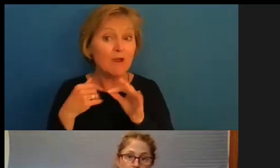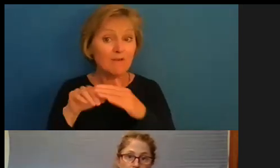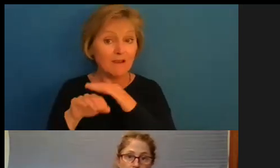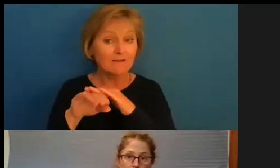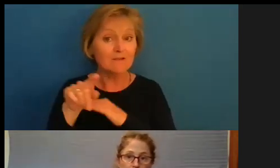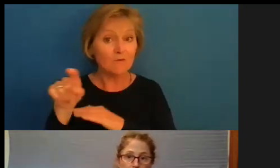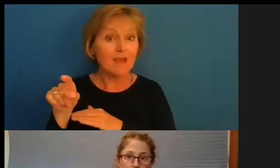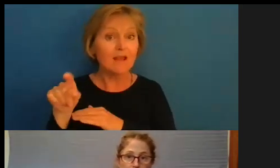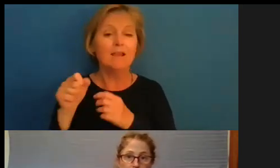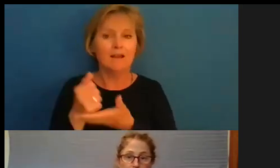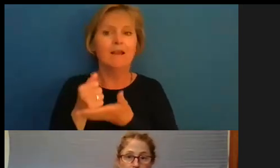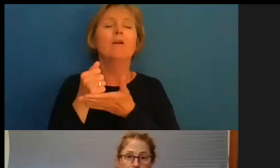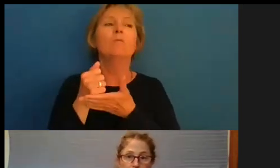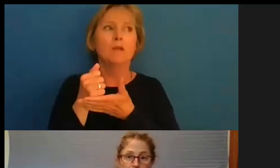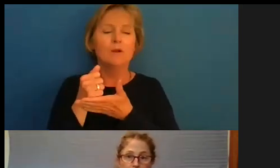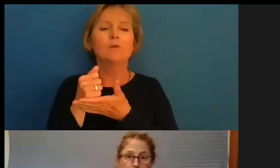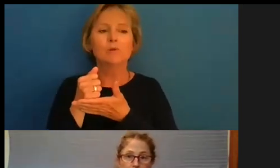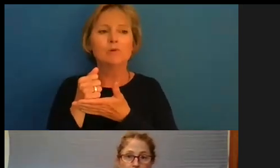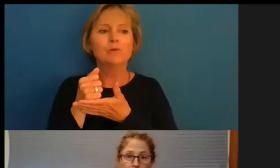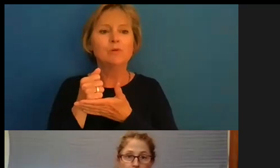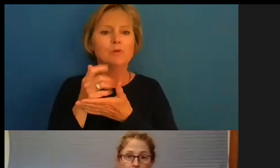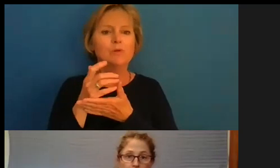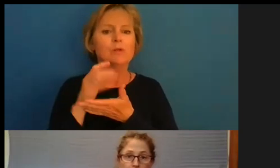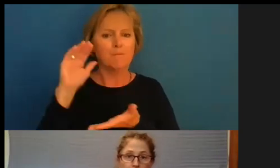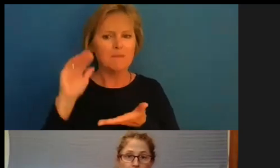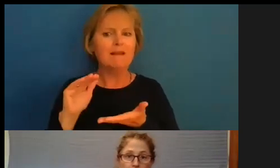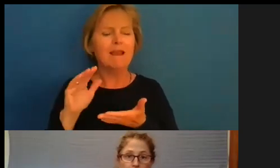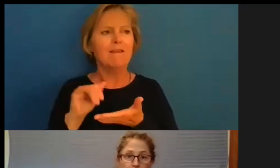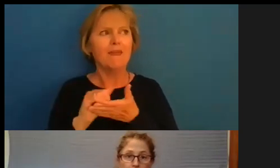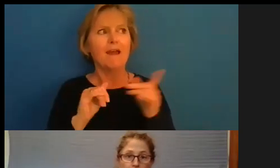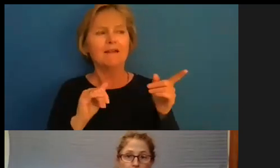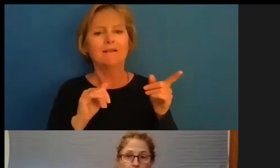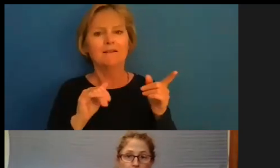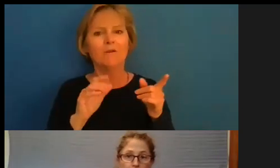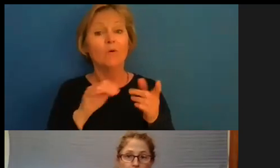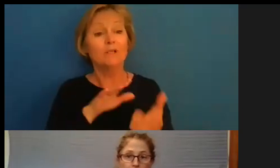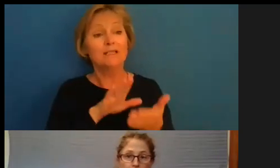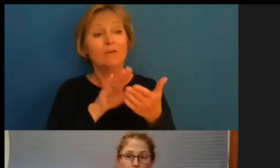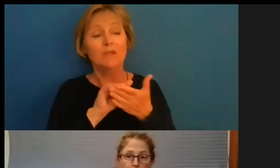That can help you mitigate that or deal with that in a very constructive (away